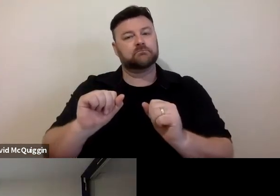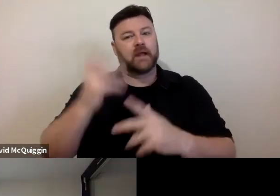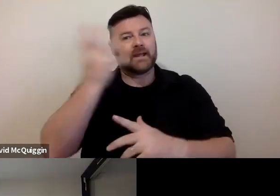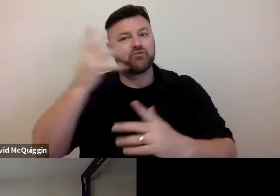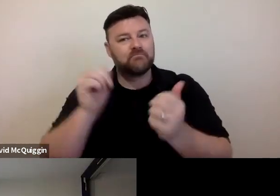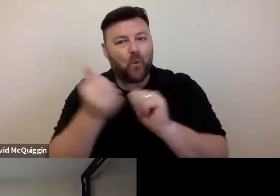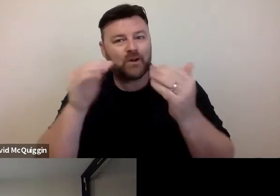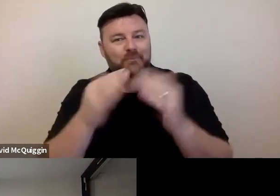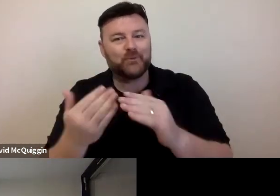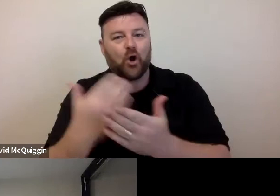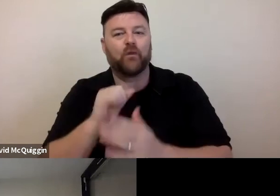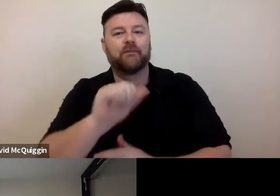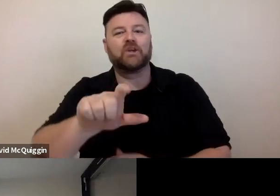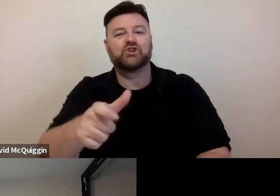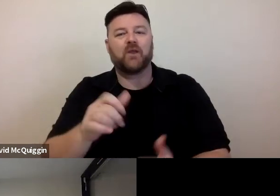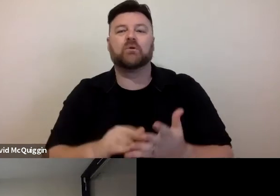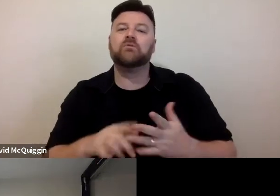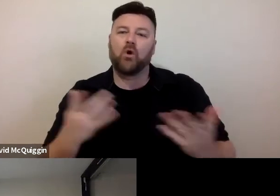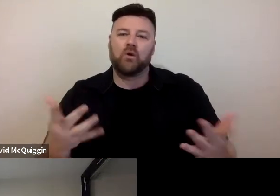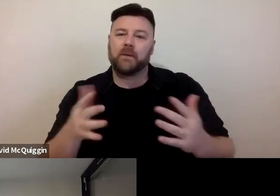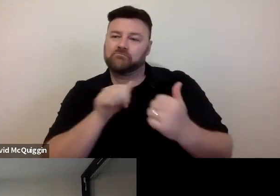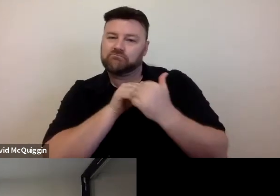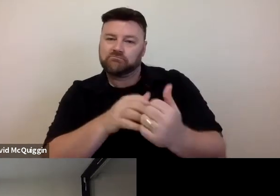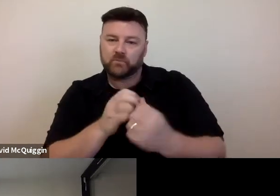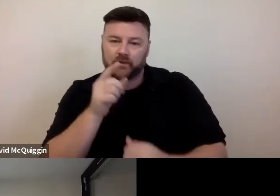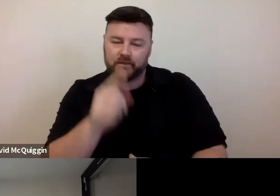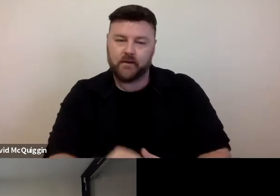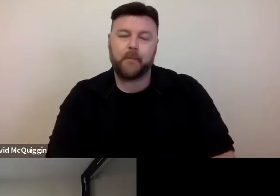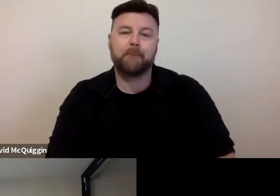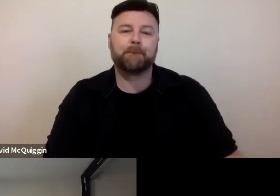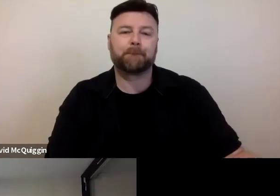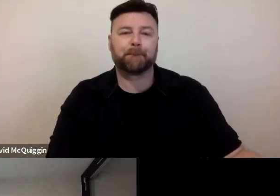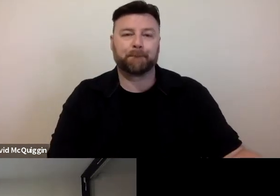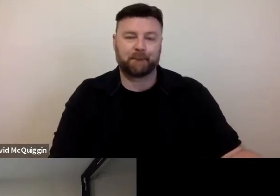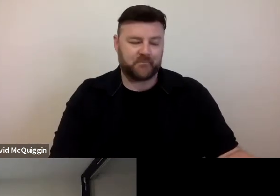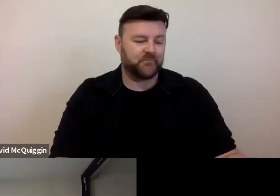there was, sort of, a joint venture sharing there and they sponsored the red carpet.